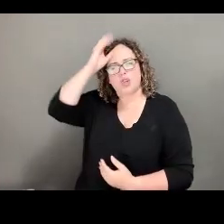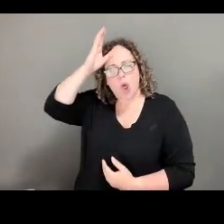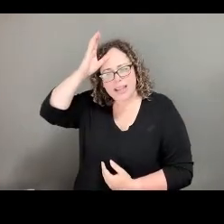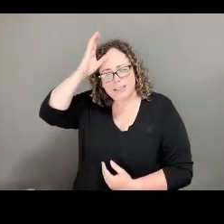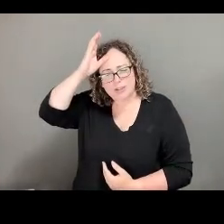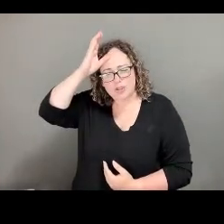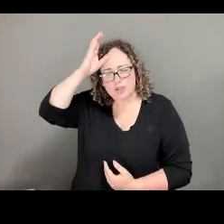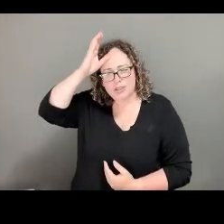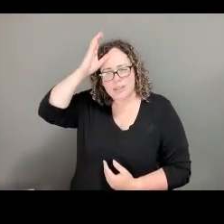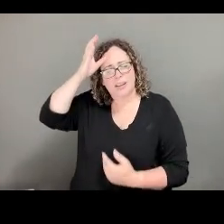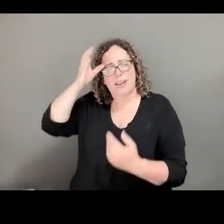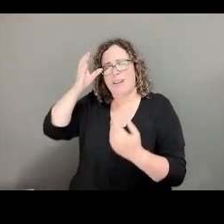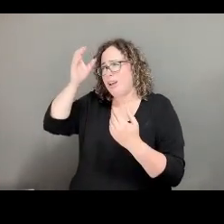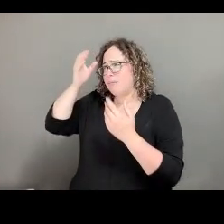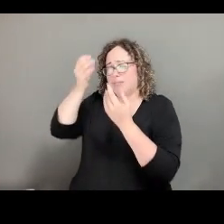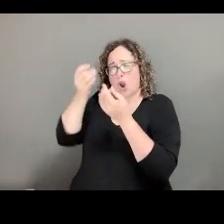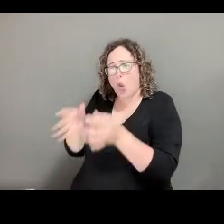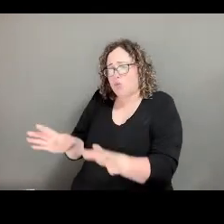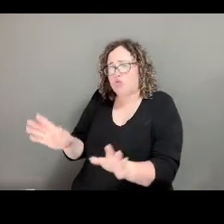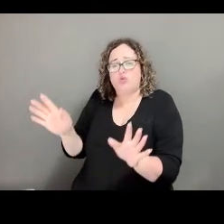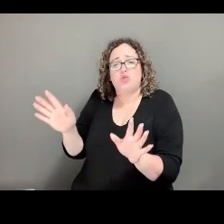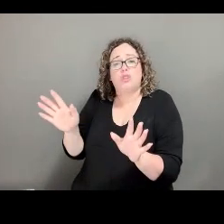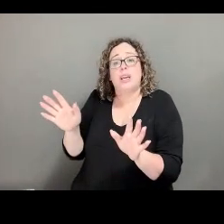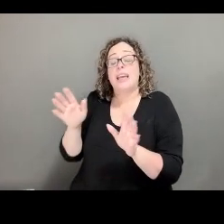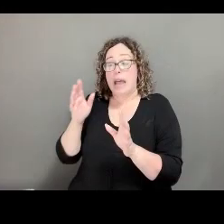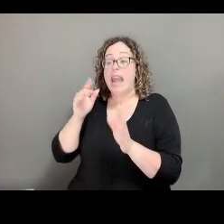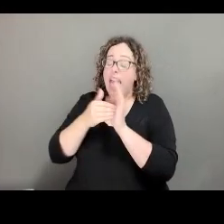which a lot of we have now discovered now anyway. But there would be